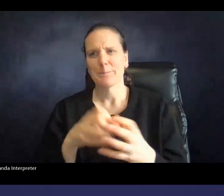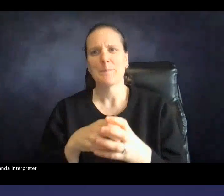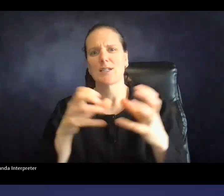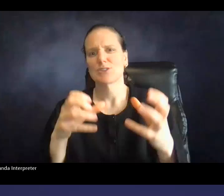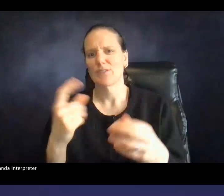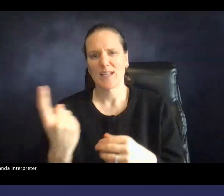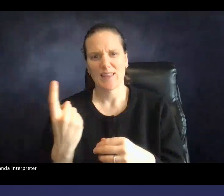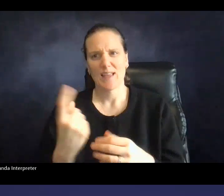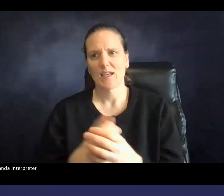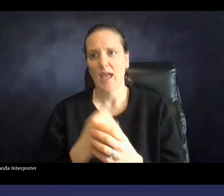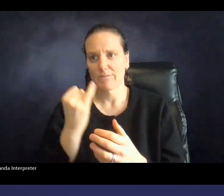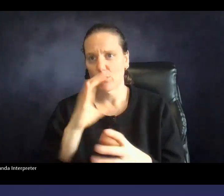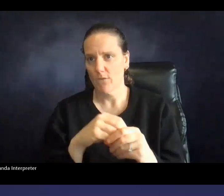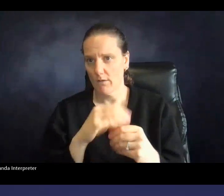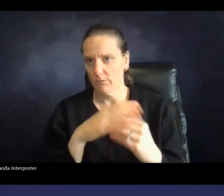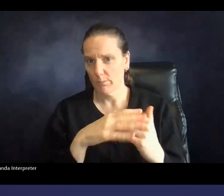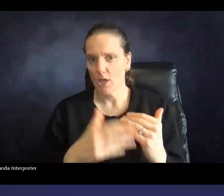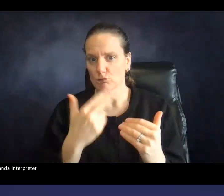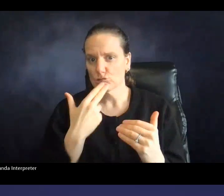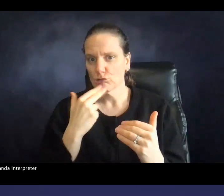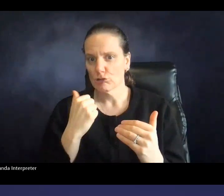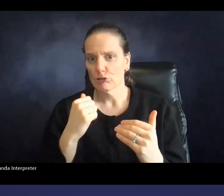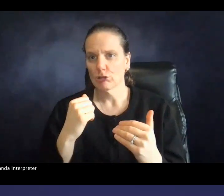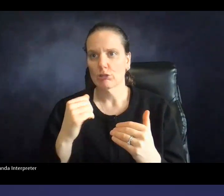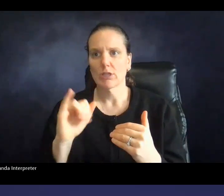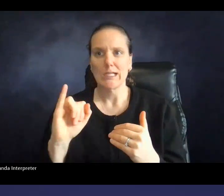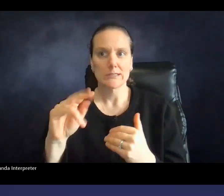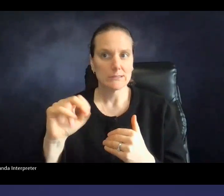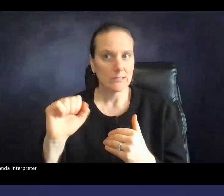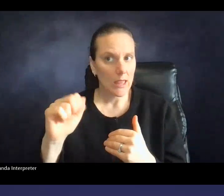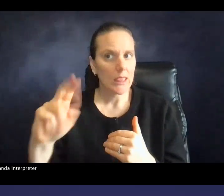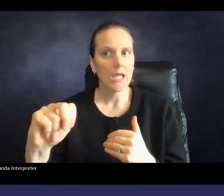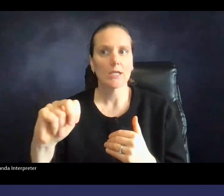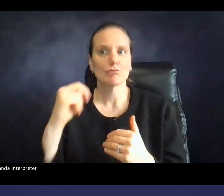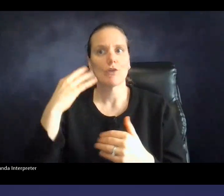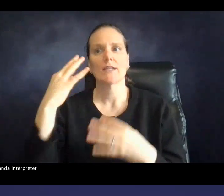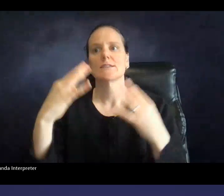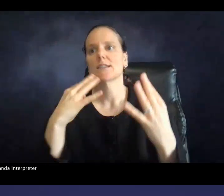with this blood sugar insulin's craziness rollercoaster and your cortisol's really high.